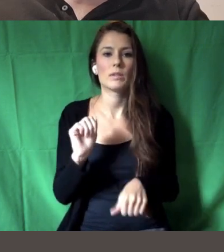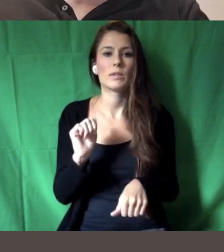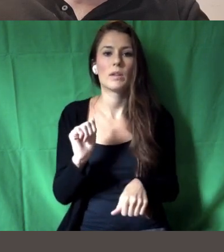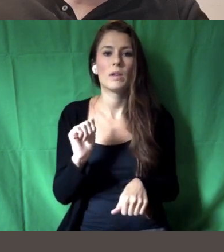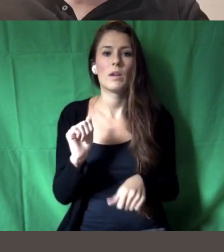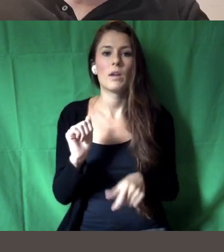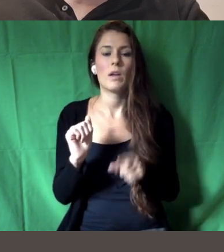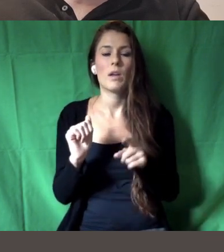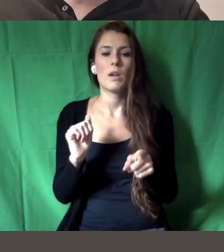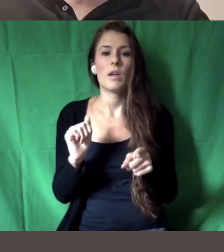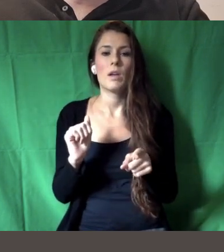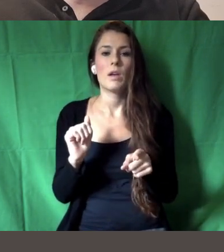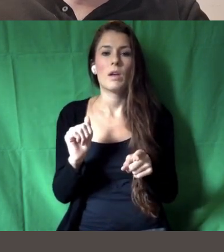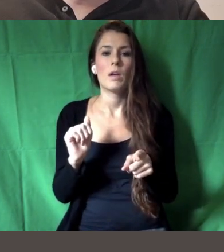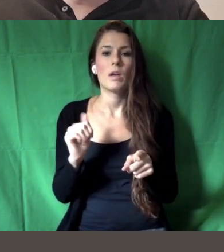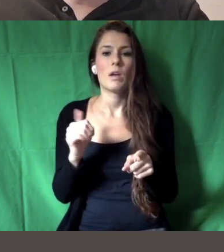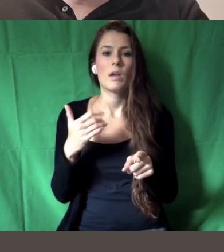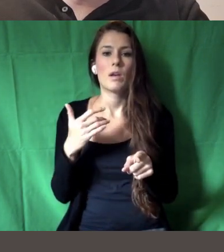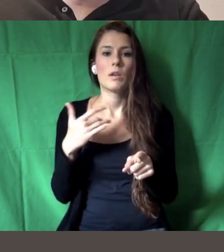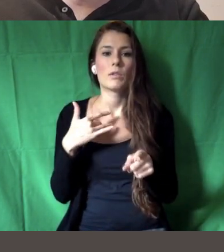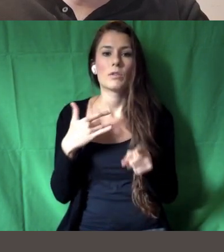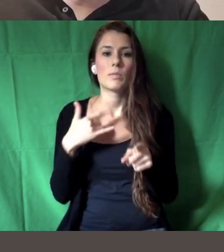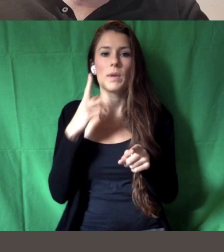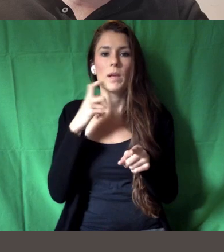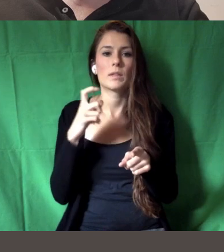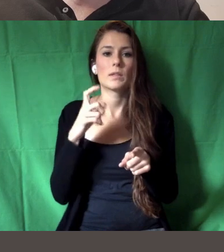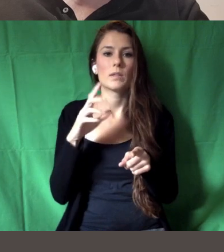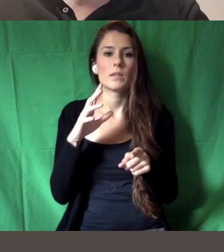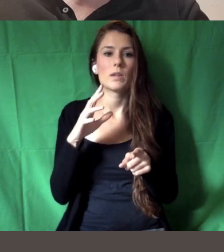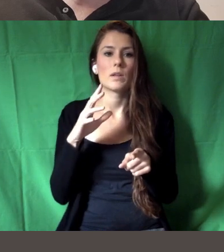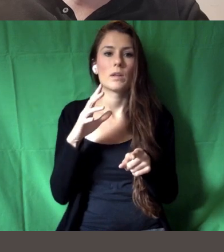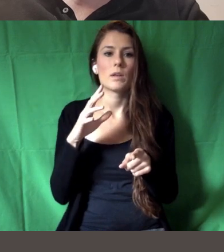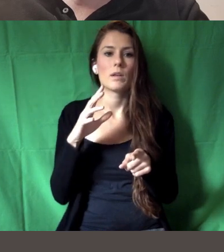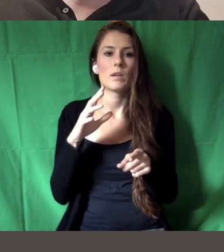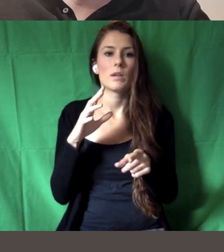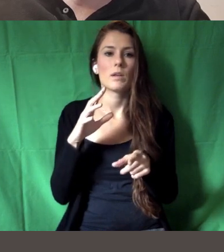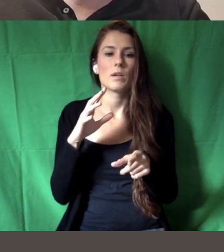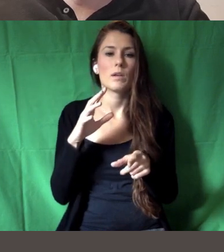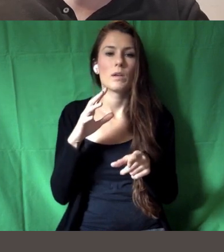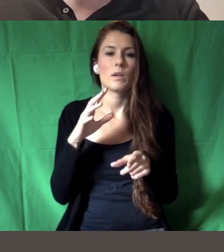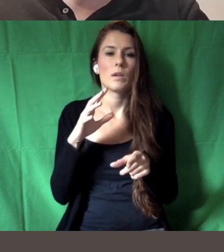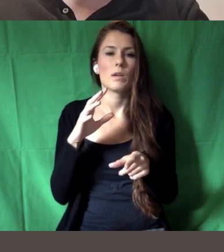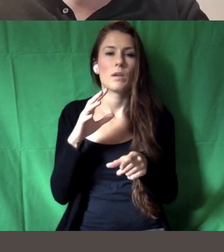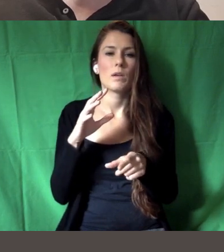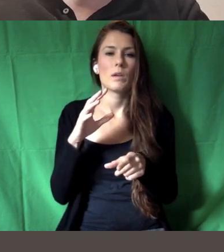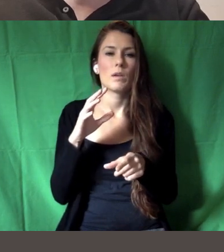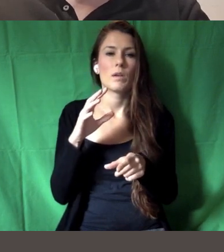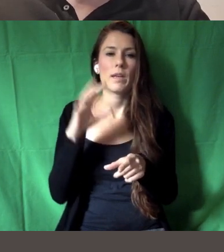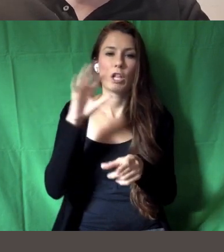because it combines standard Python features benchmarking with third-party libraries that